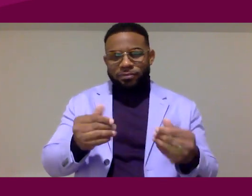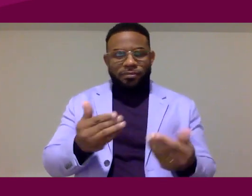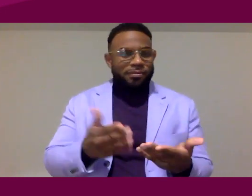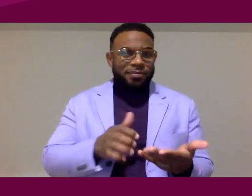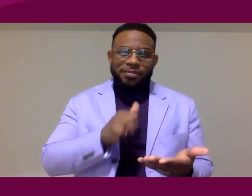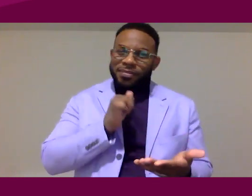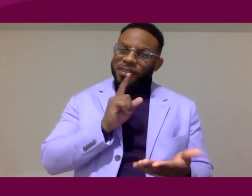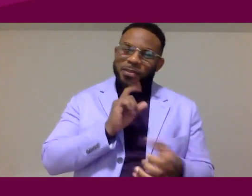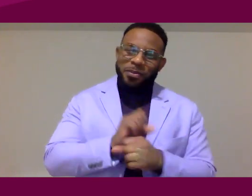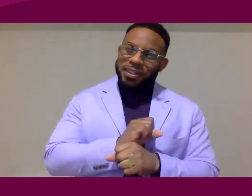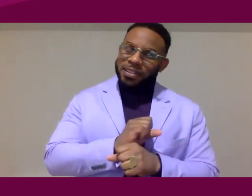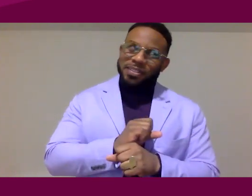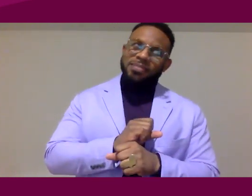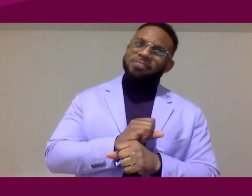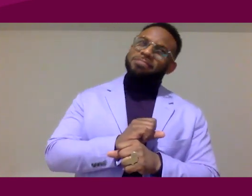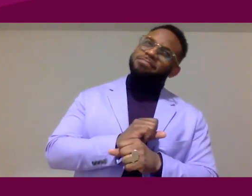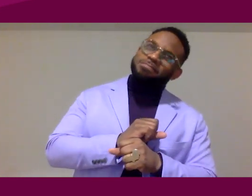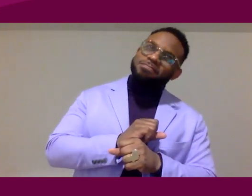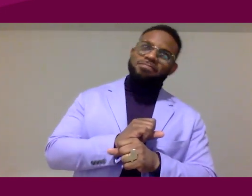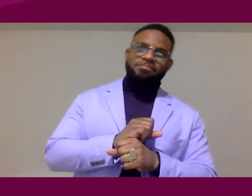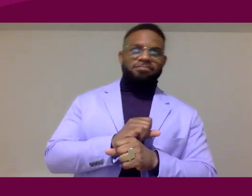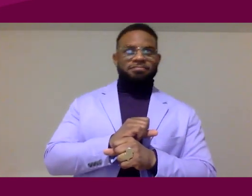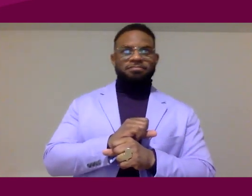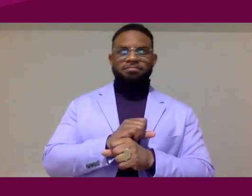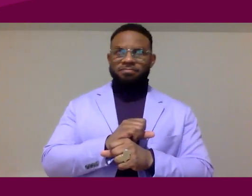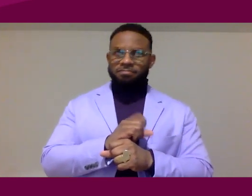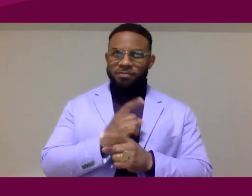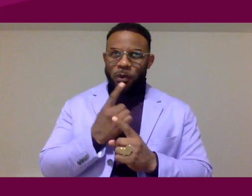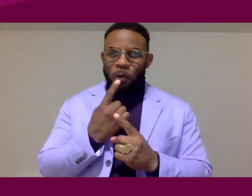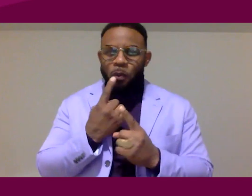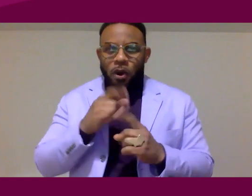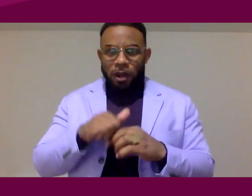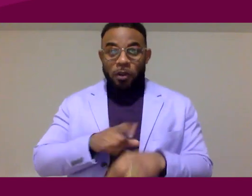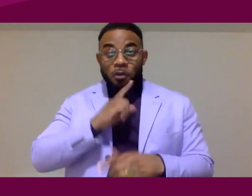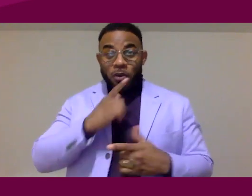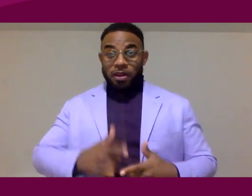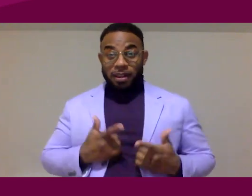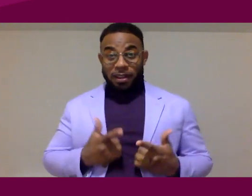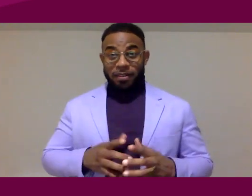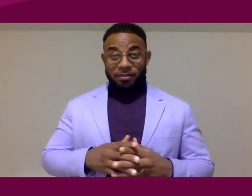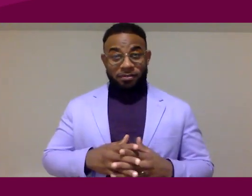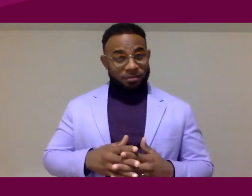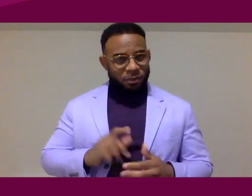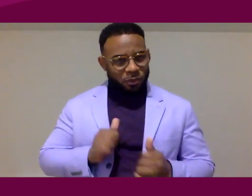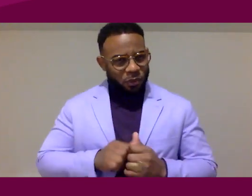not really work in real life for real people.